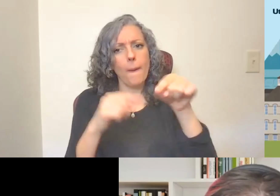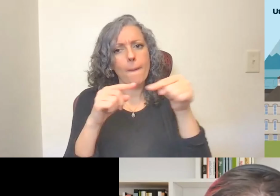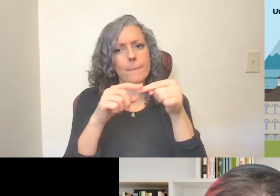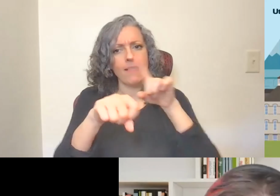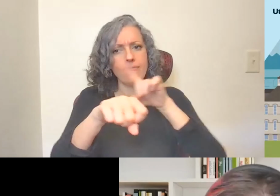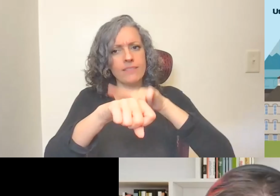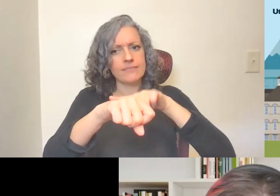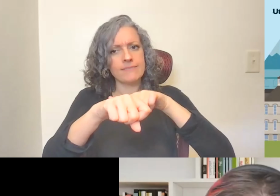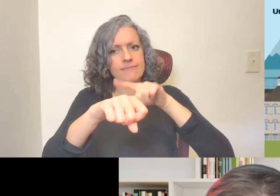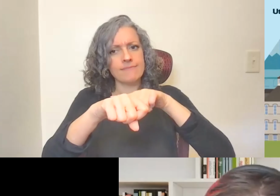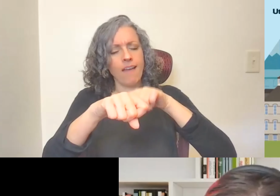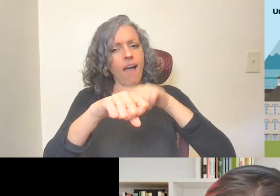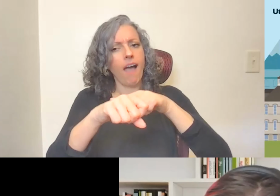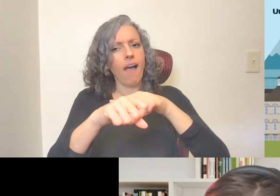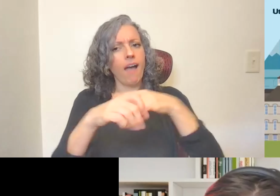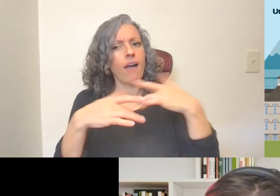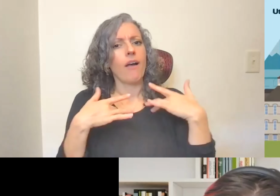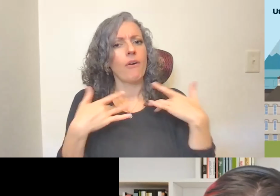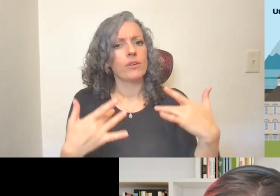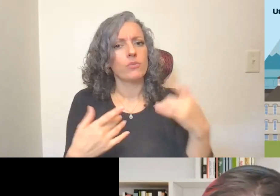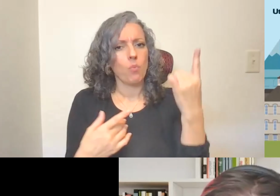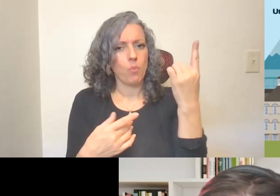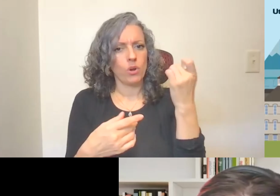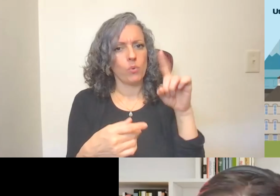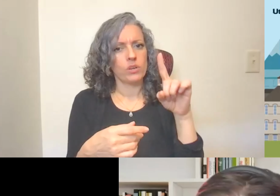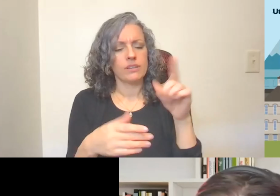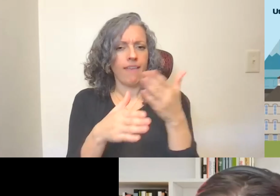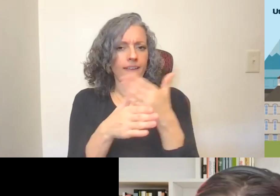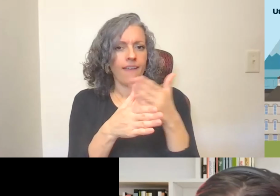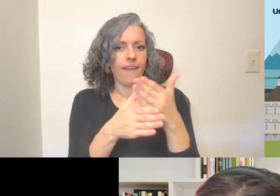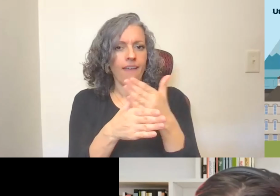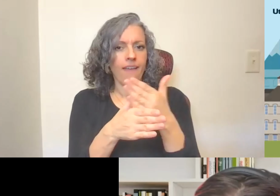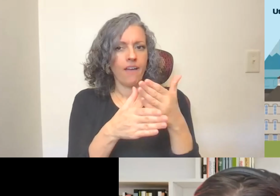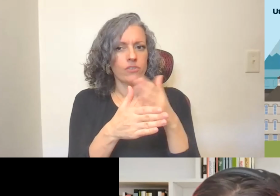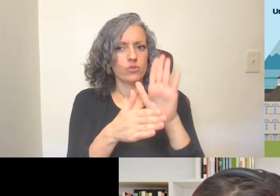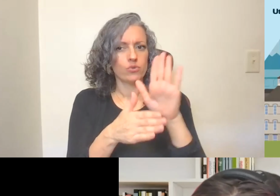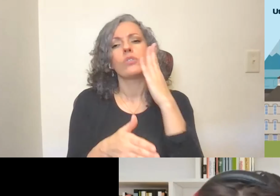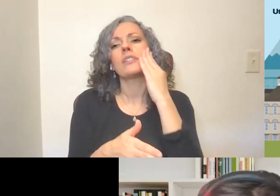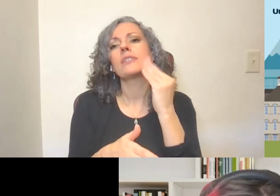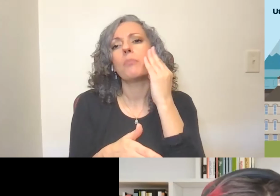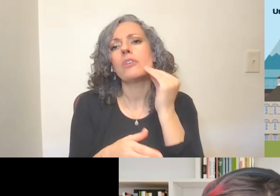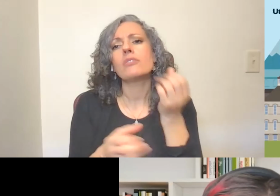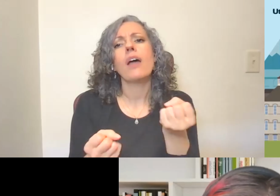this. One question was: "On average, based on your experience, how much time could be additionally